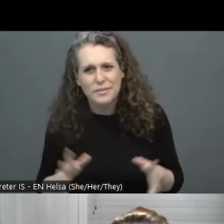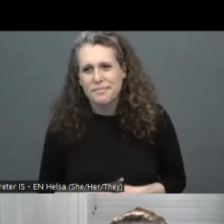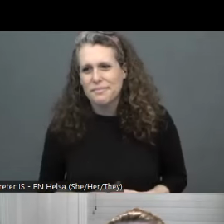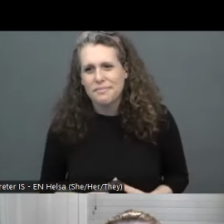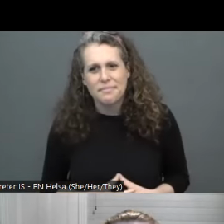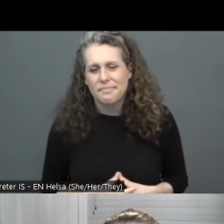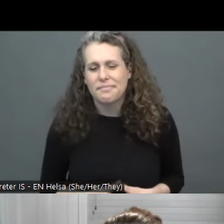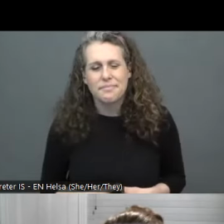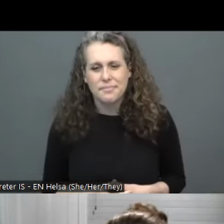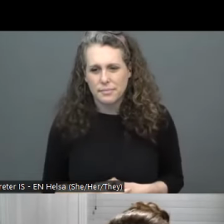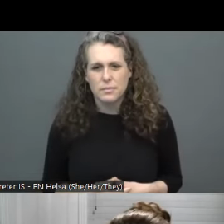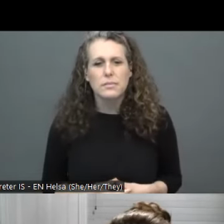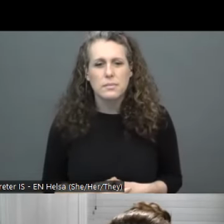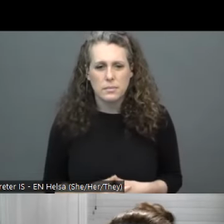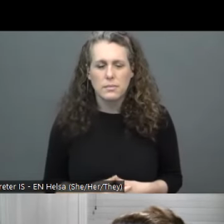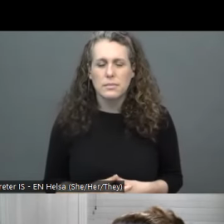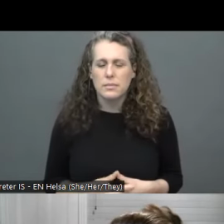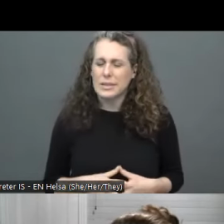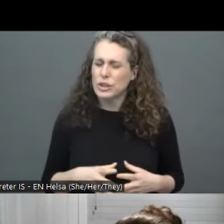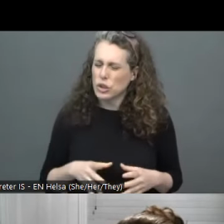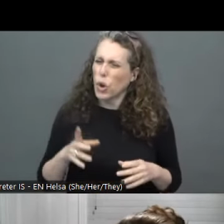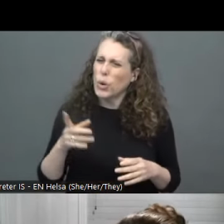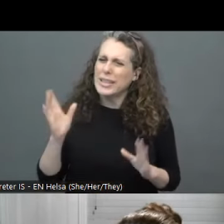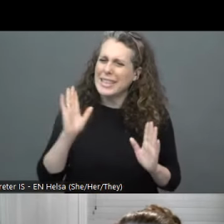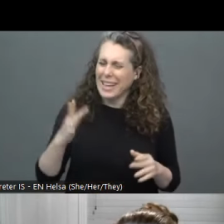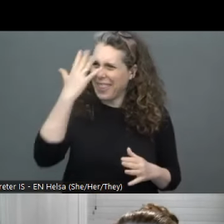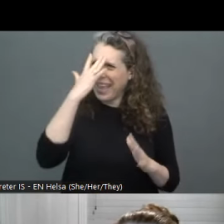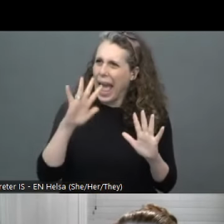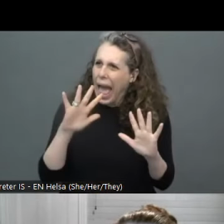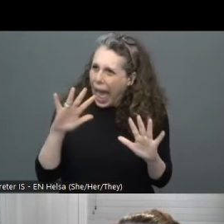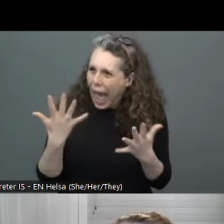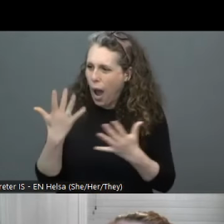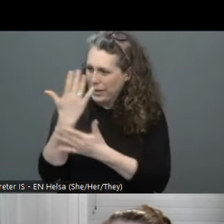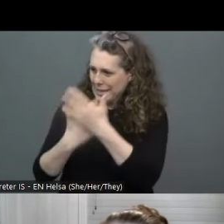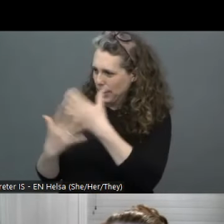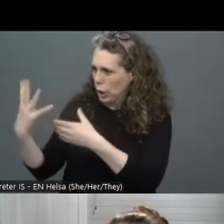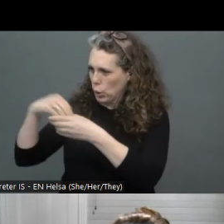So we might want to think about what that looks like for disability inclusive in the longer term.